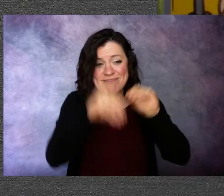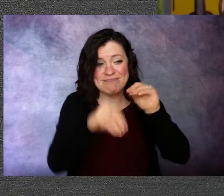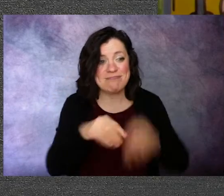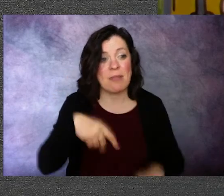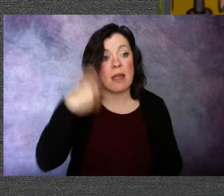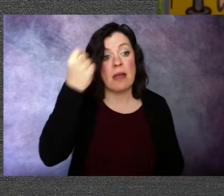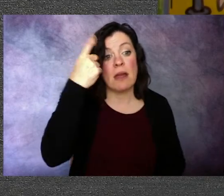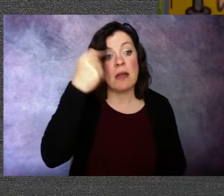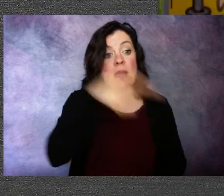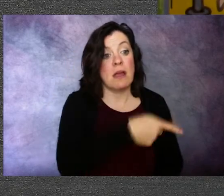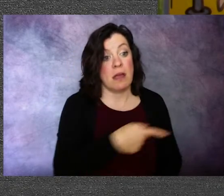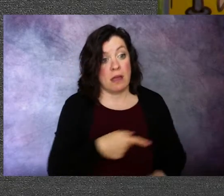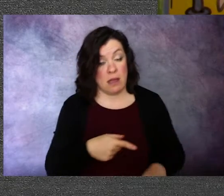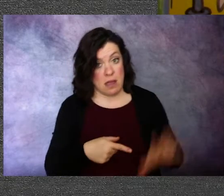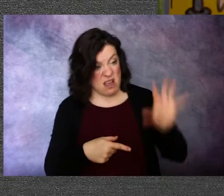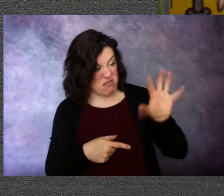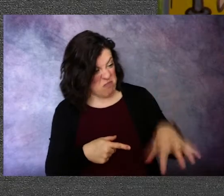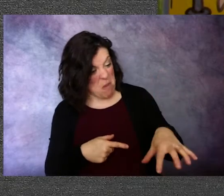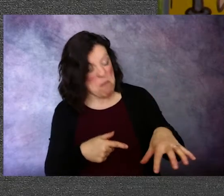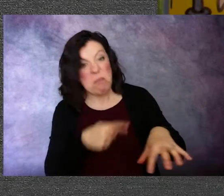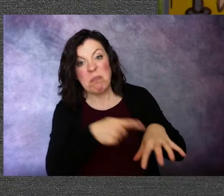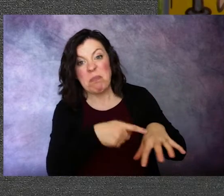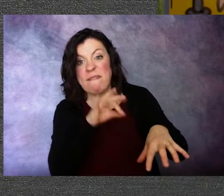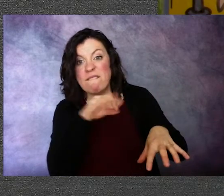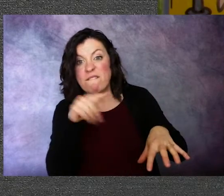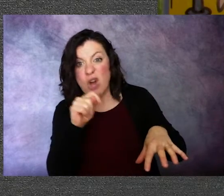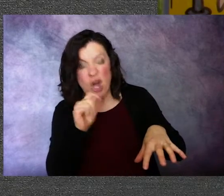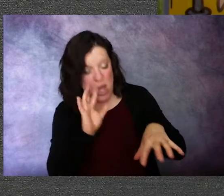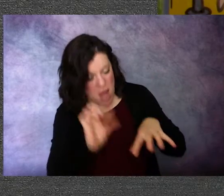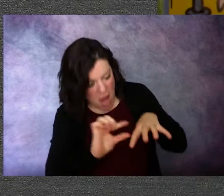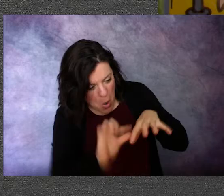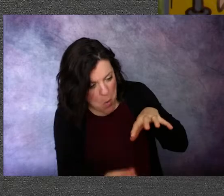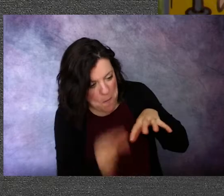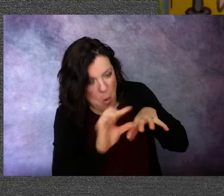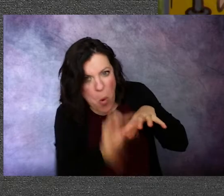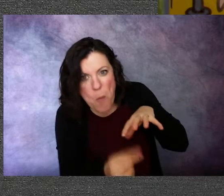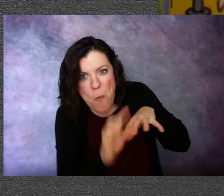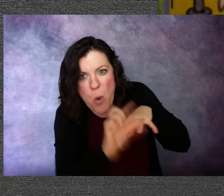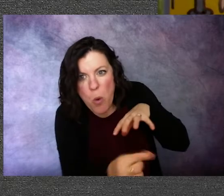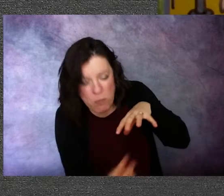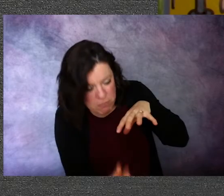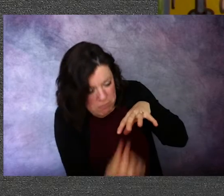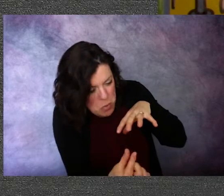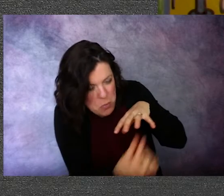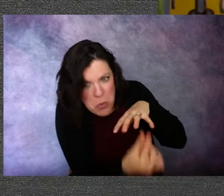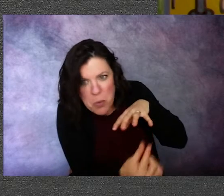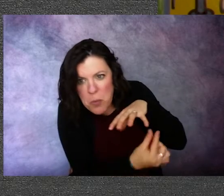"We put the claws on the foot bones, "and the foot bones on the leg bones."